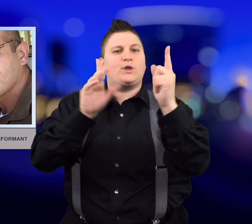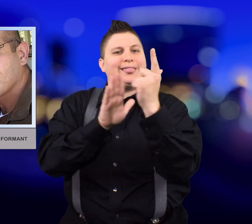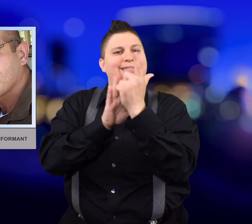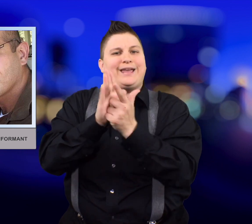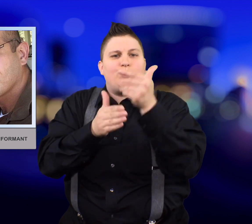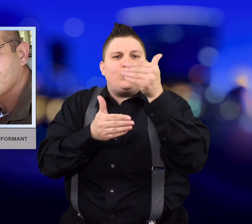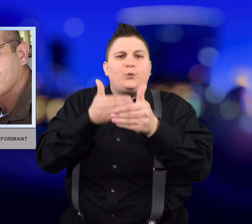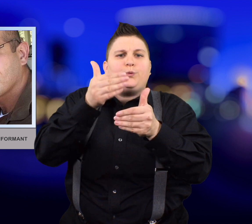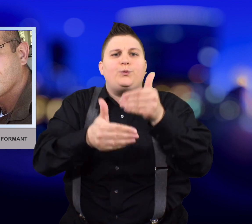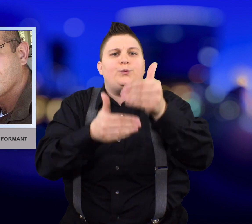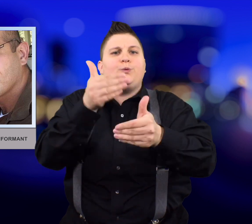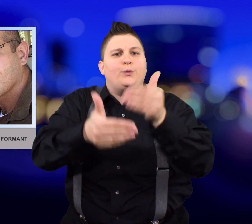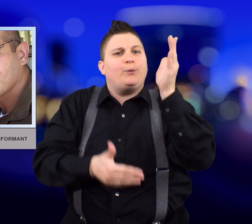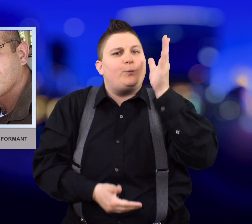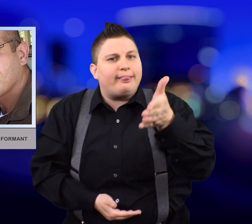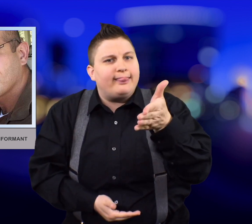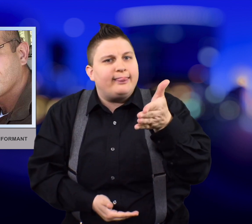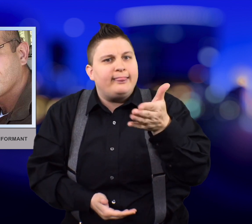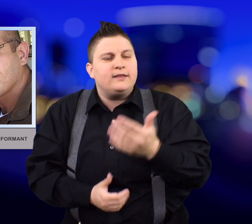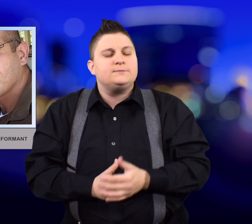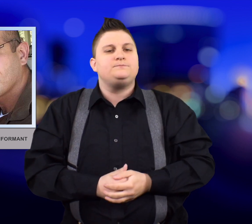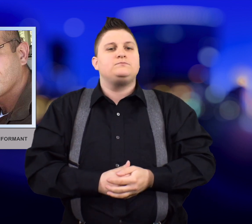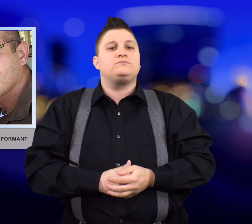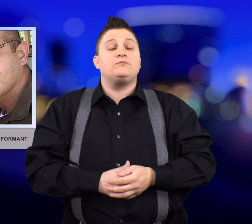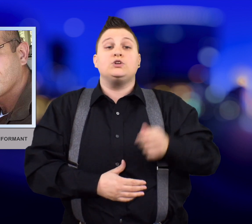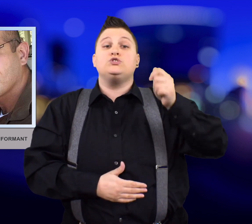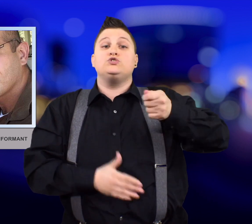had known about her father-in-law's actions earlier.